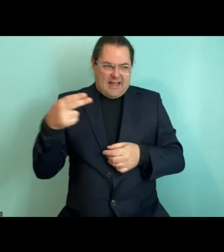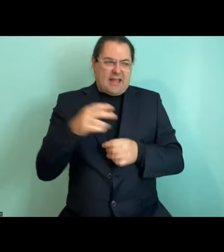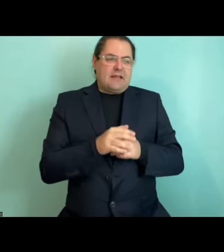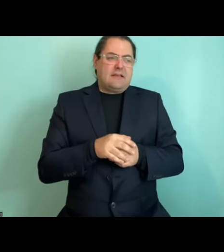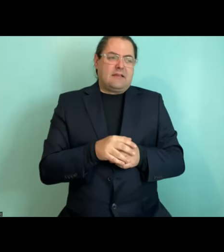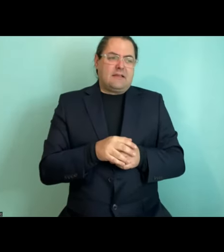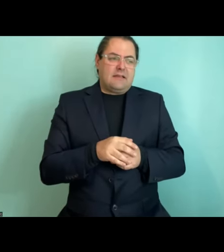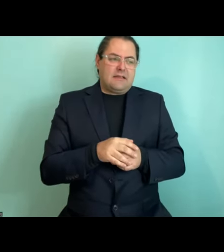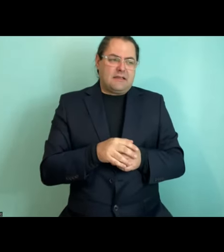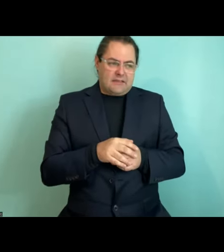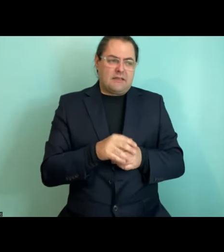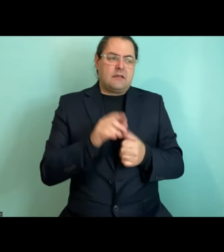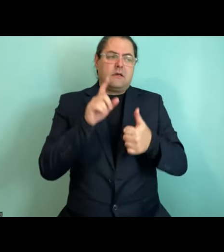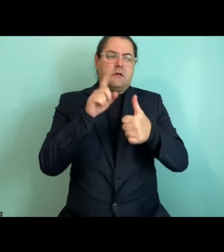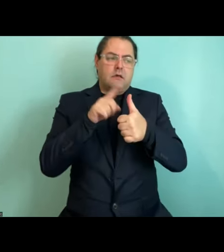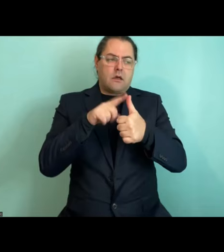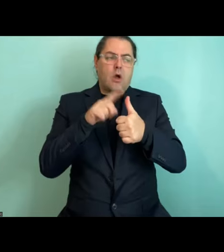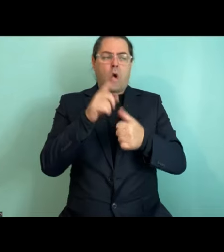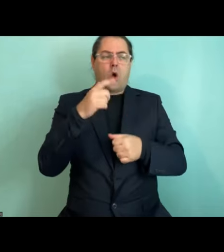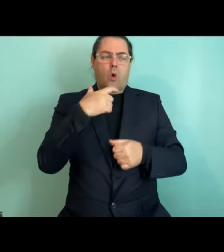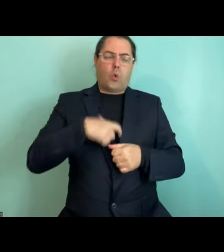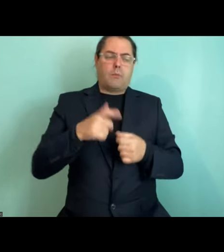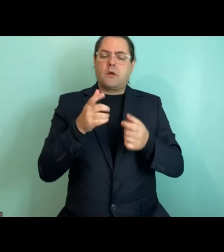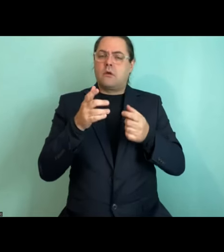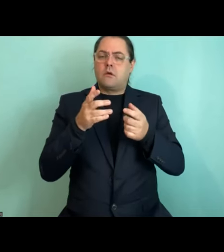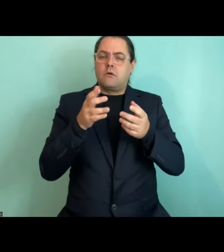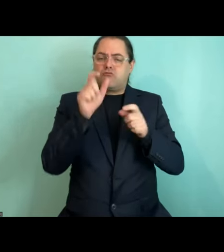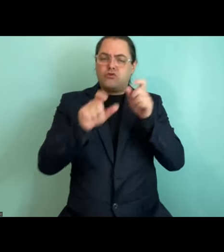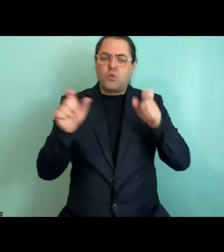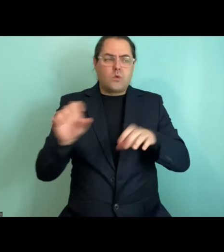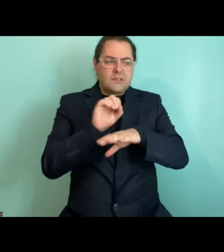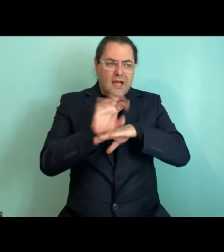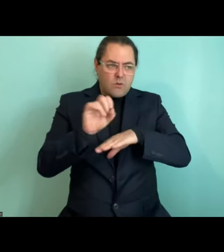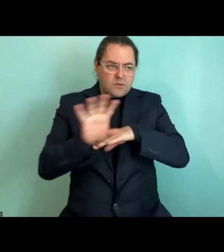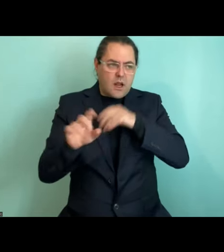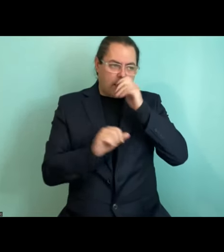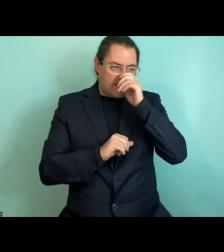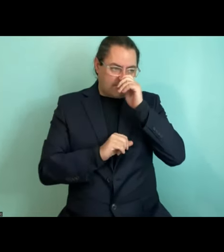opinion and Evernote JIRA delayed rapidly. 10:00:13 me via lab what the blog